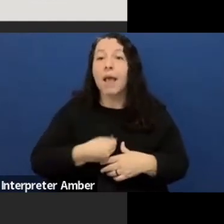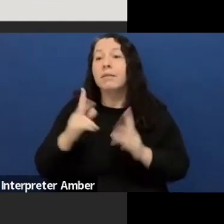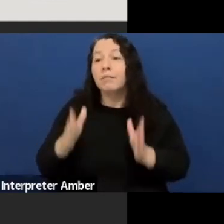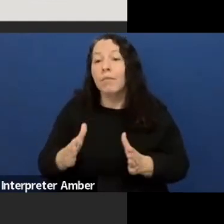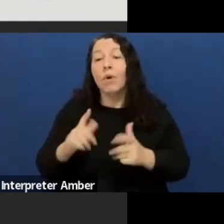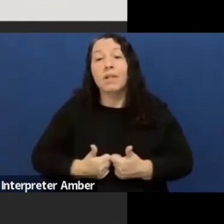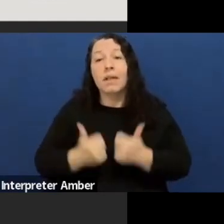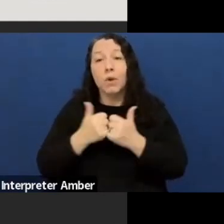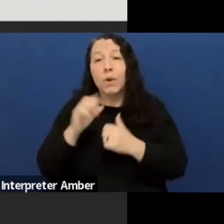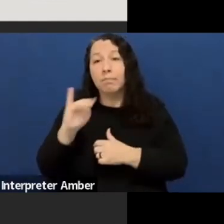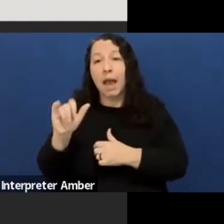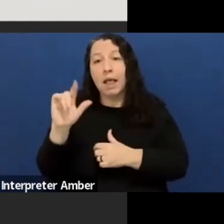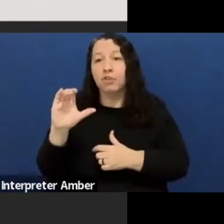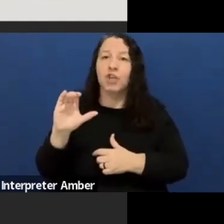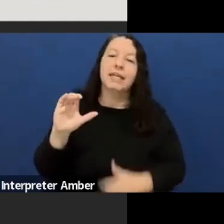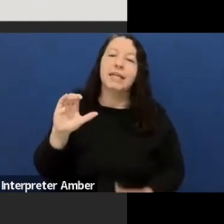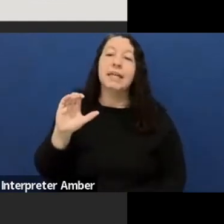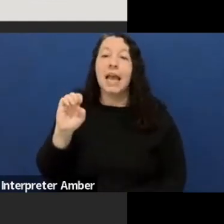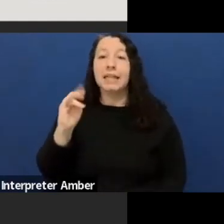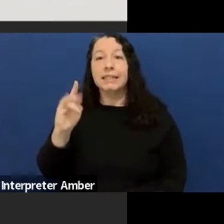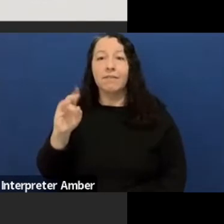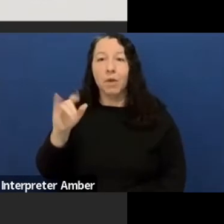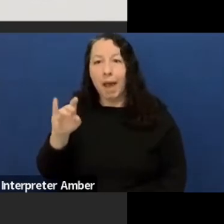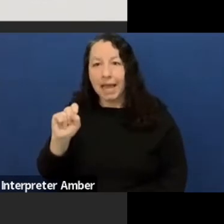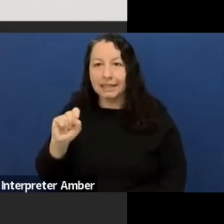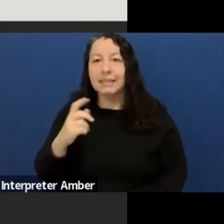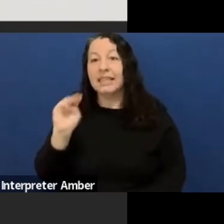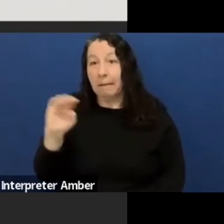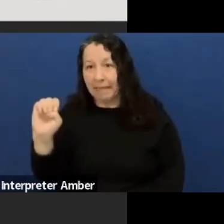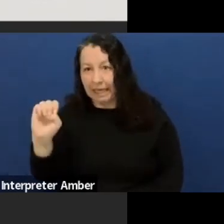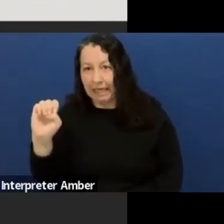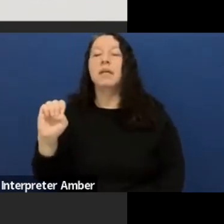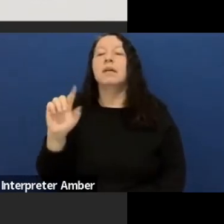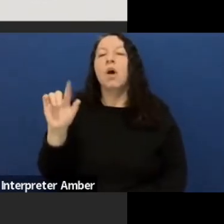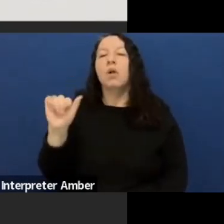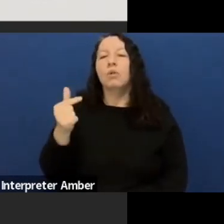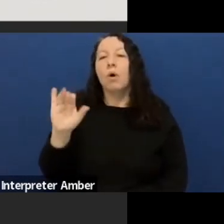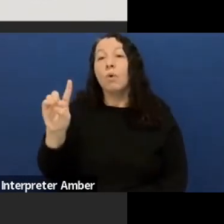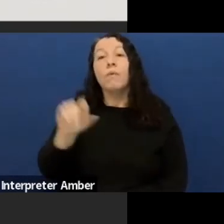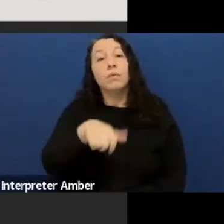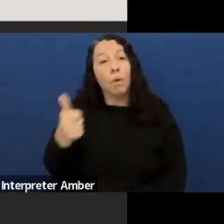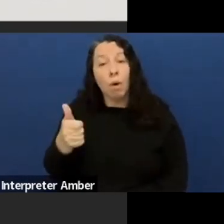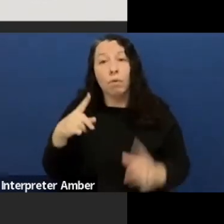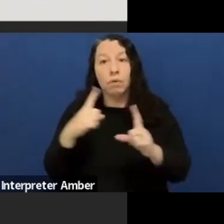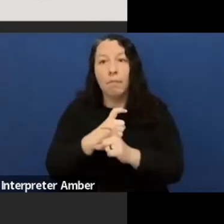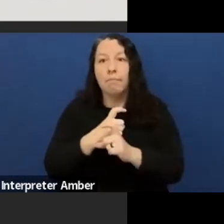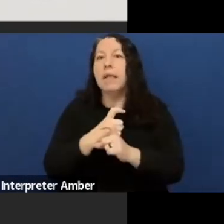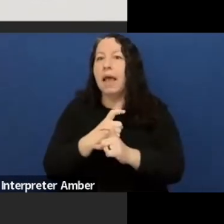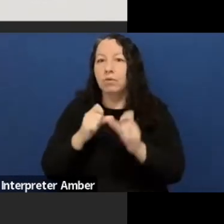As a queer and trans person living with myalgic encephalomyelitis or ME, Long COVID and other